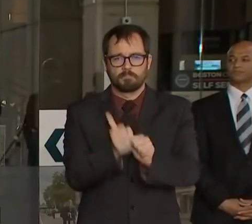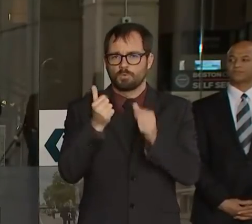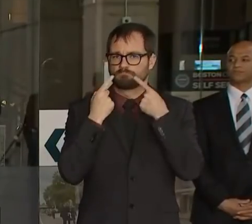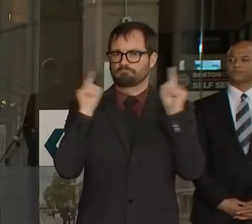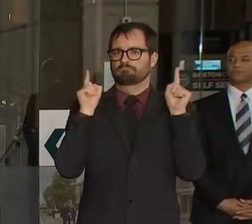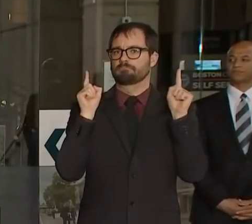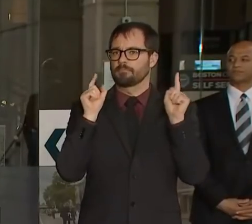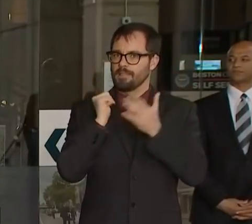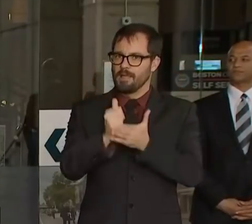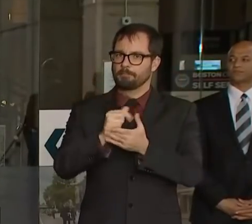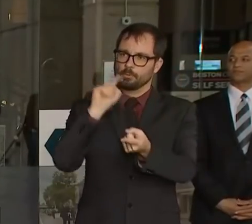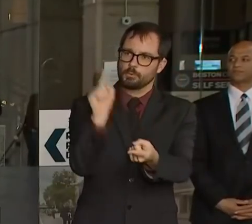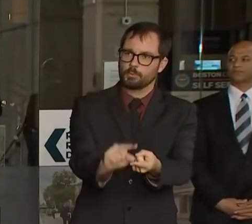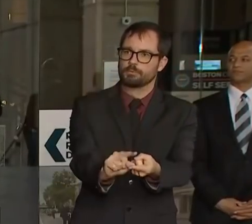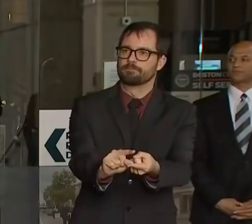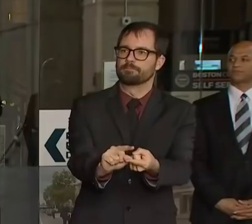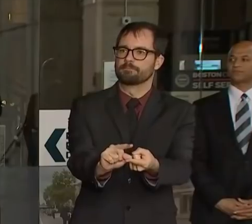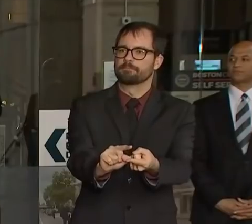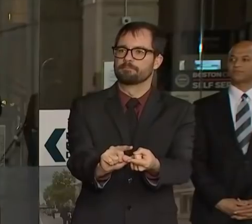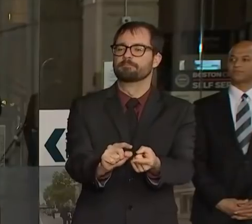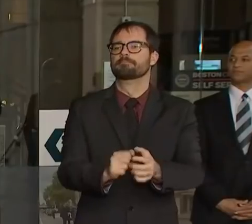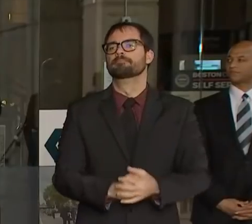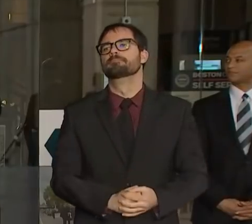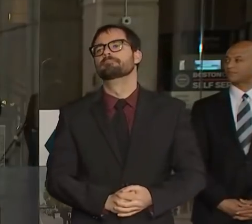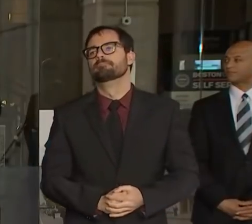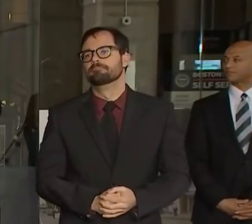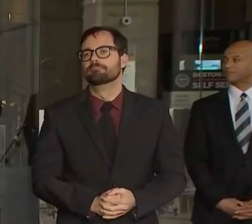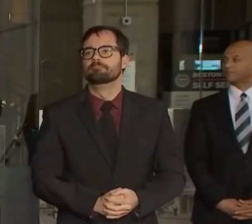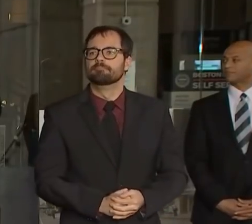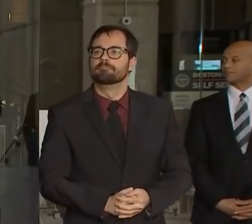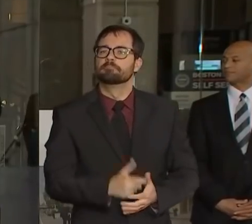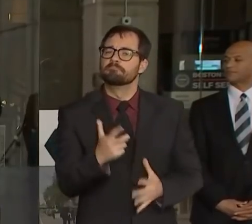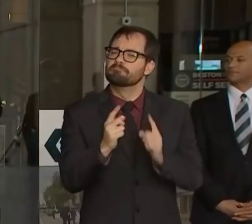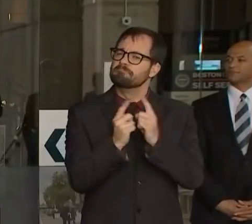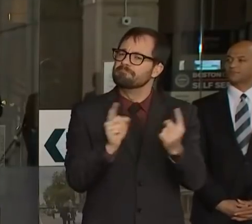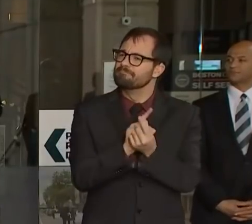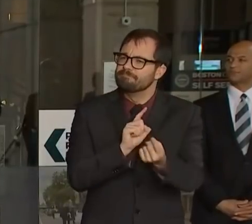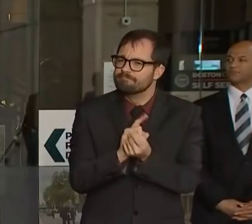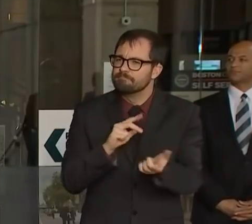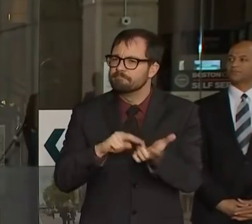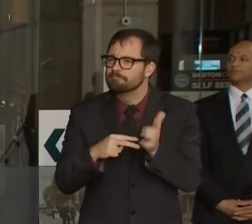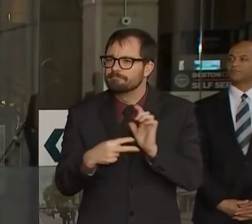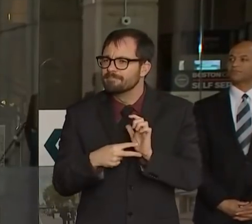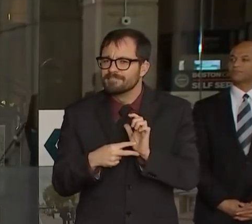WE WILL GET THEM OUT TO FOLKS. WE WANT TO REMIND PEOPLE ABOUT PHYSICAL DISTANCE. IT IS THE MOST EFFECTIVE WAY WE HAVE TO SLOW THE SPREAD. TO KEEP PEOPLE HEALTHY AND